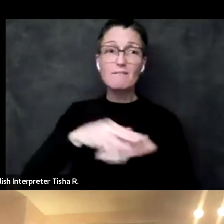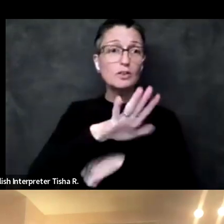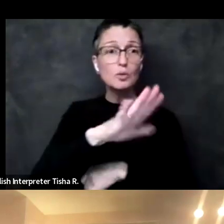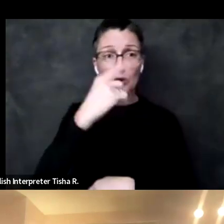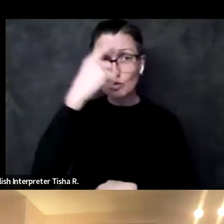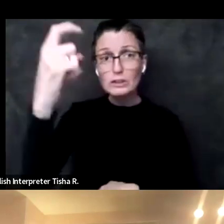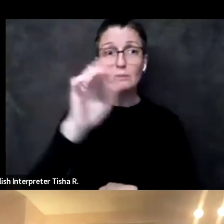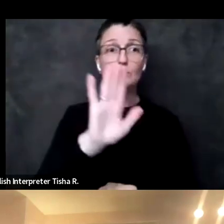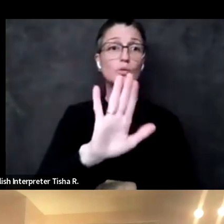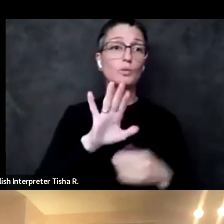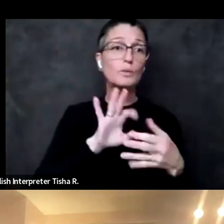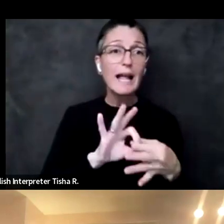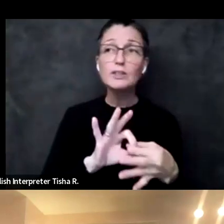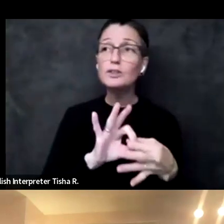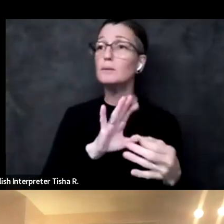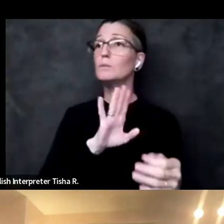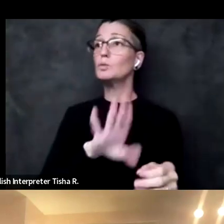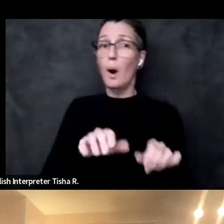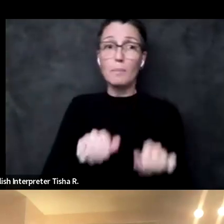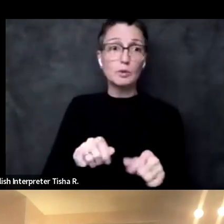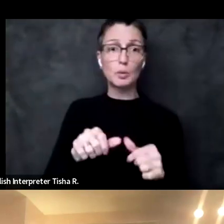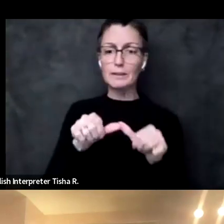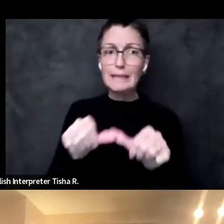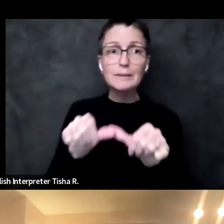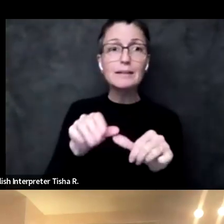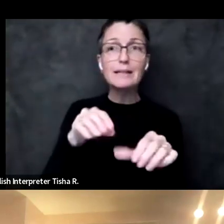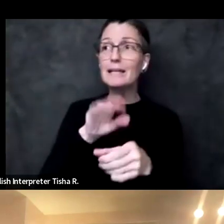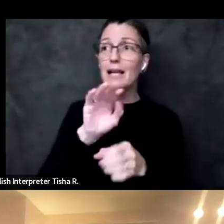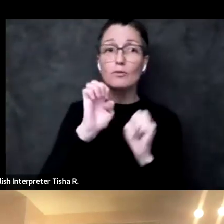your ability to continue your education and start work life.